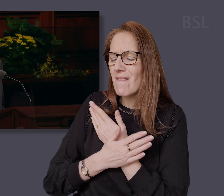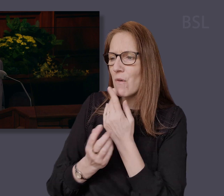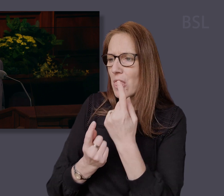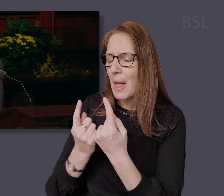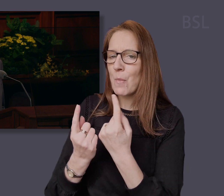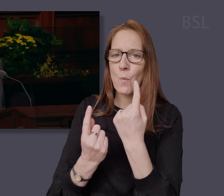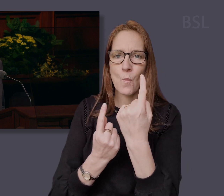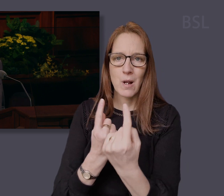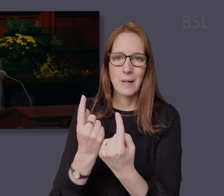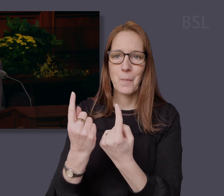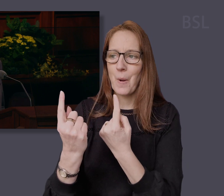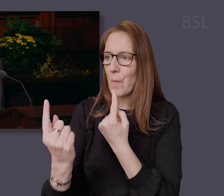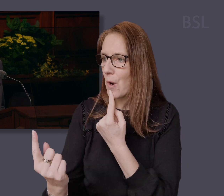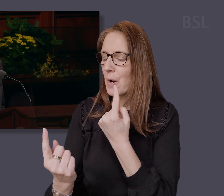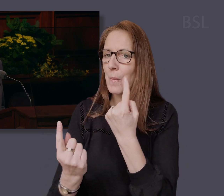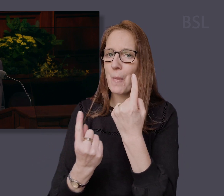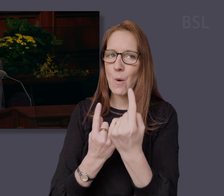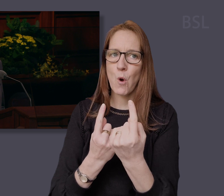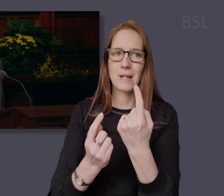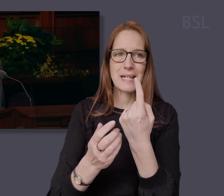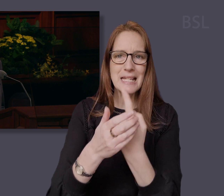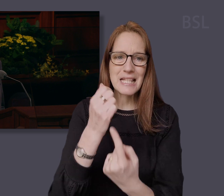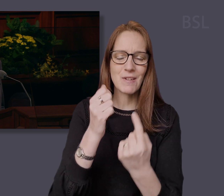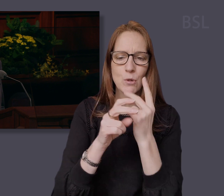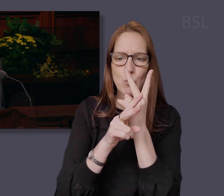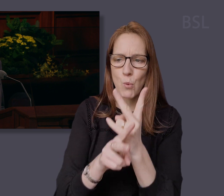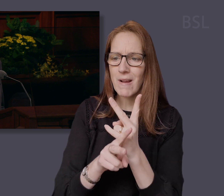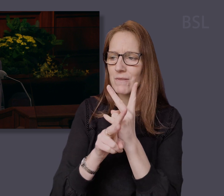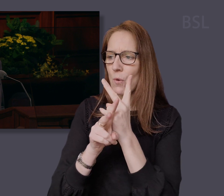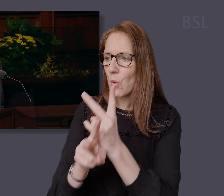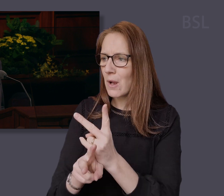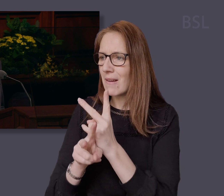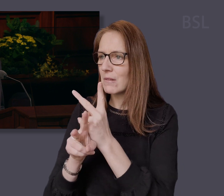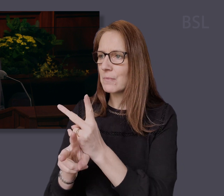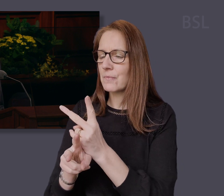and love them one by one, individually.